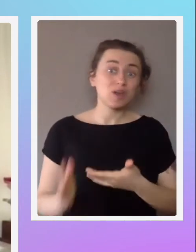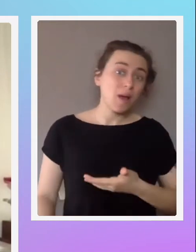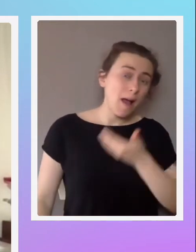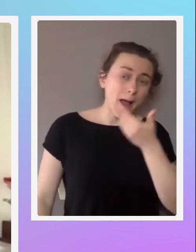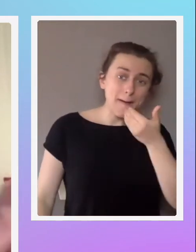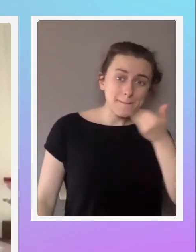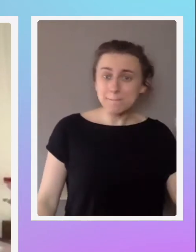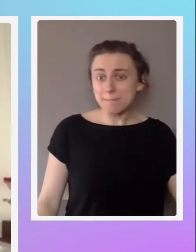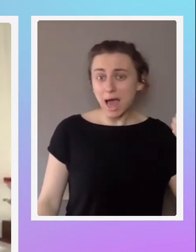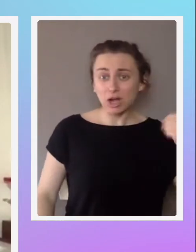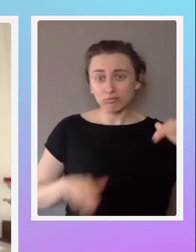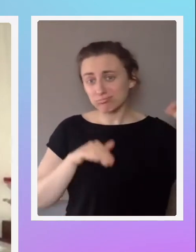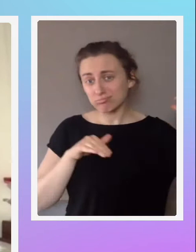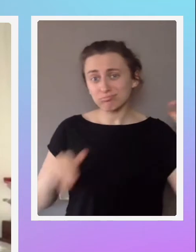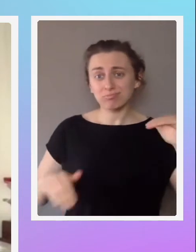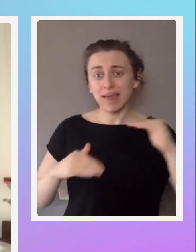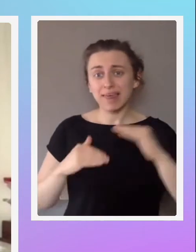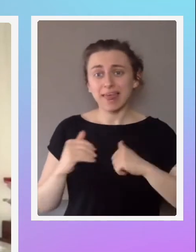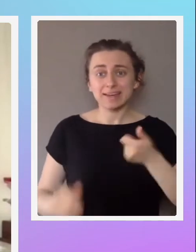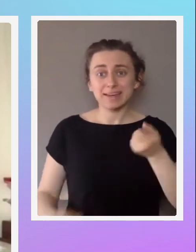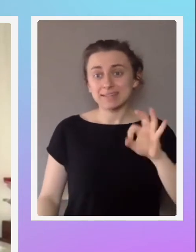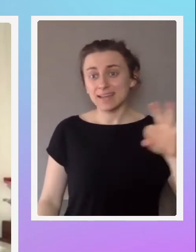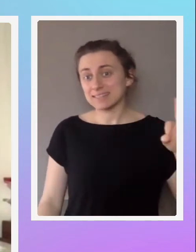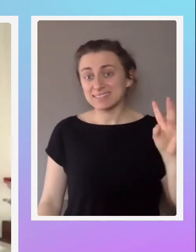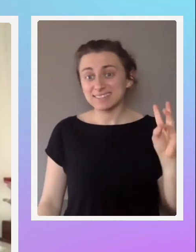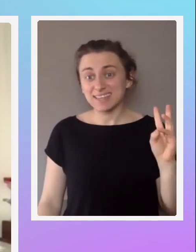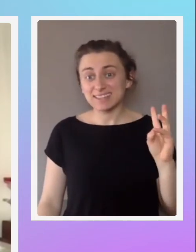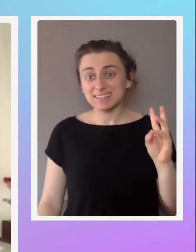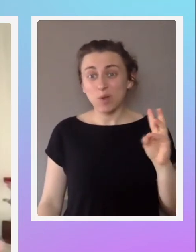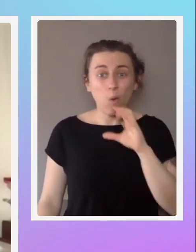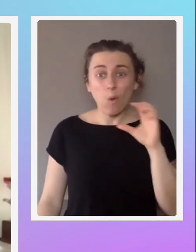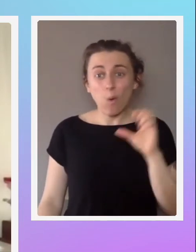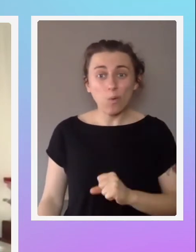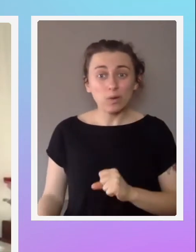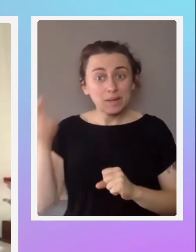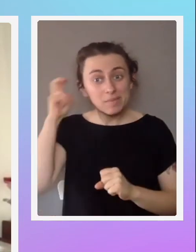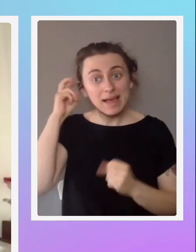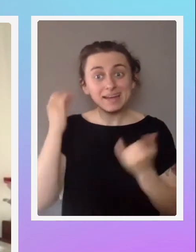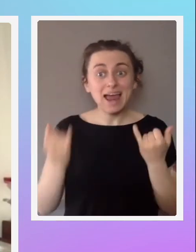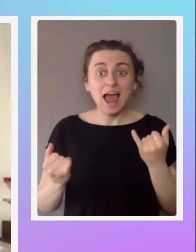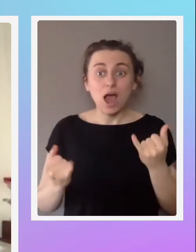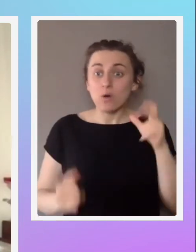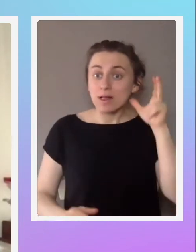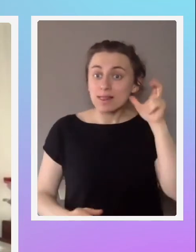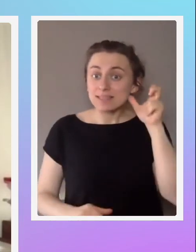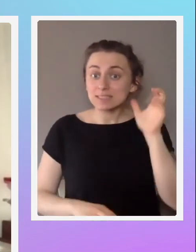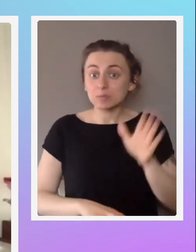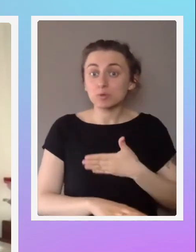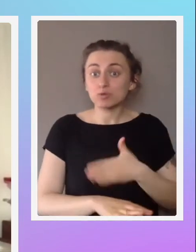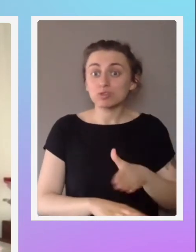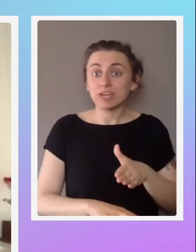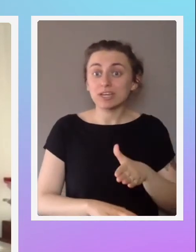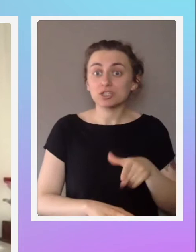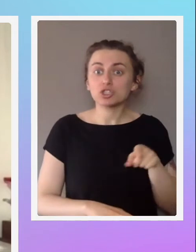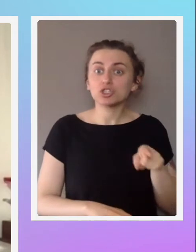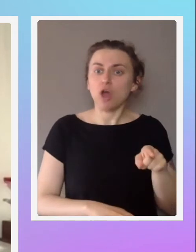than the 1996 technology that now when she listens to music, it's actually worth listening to